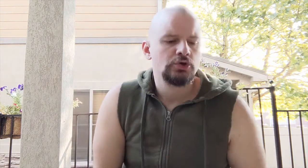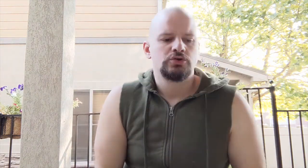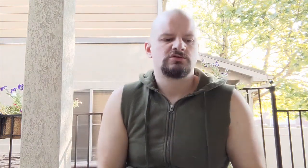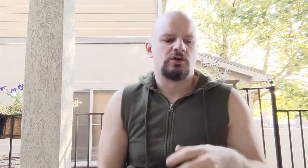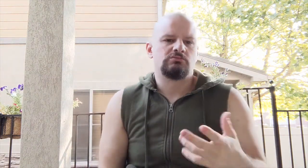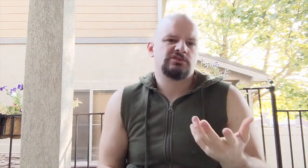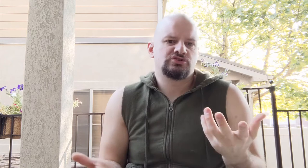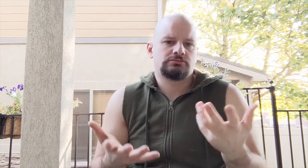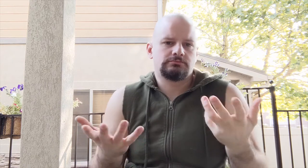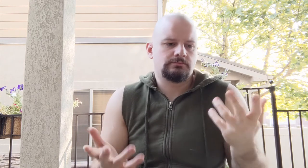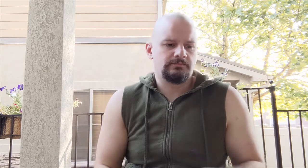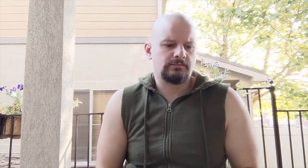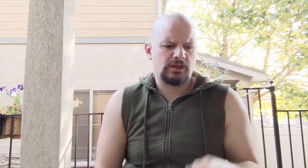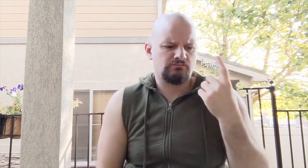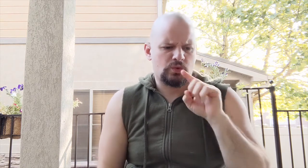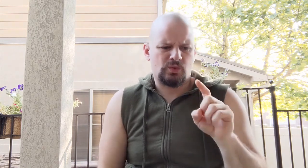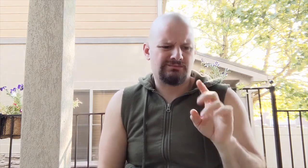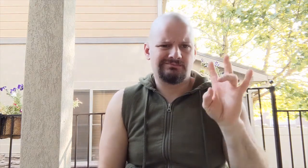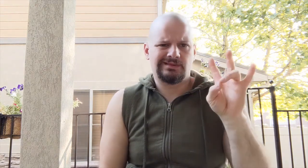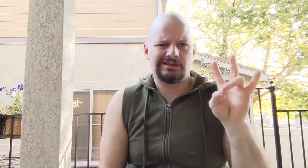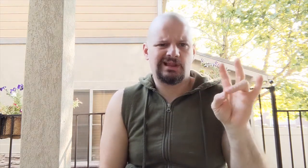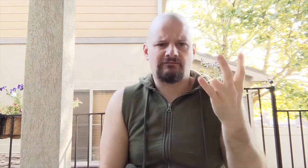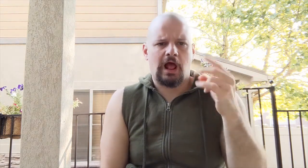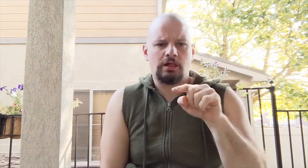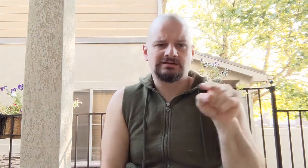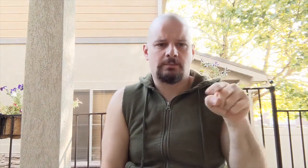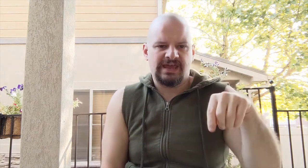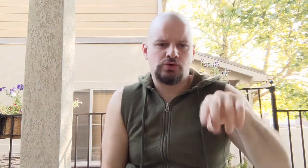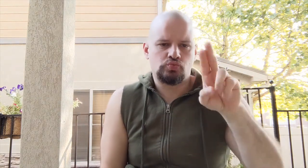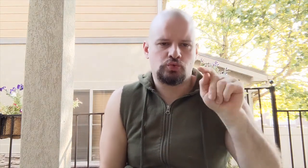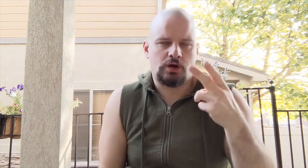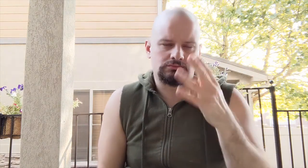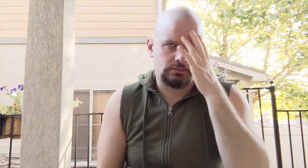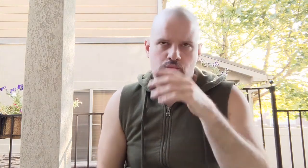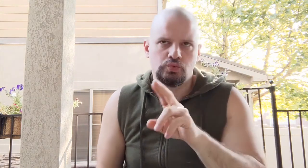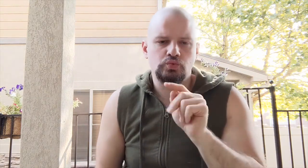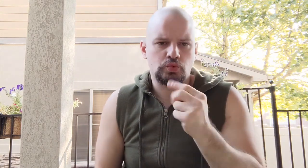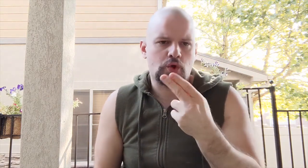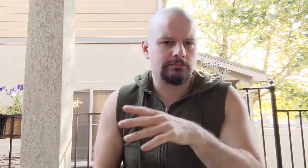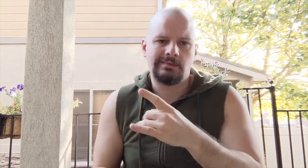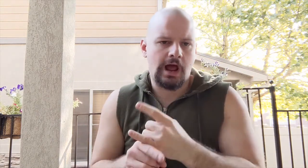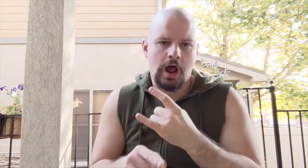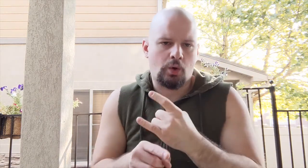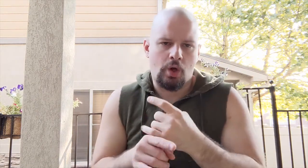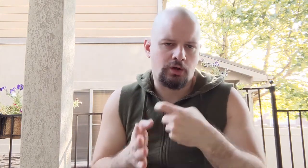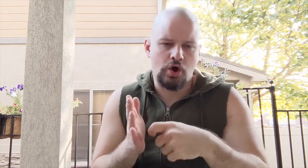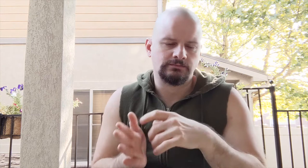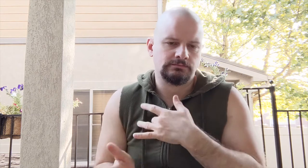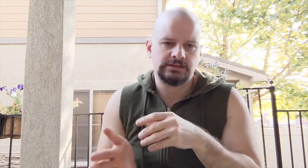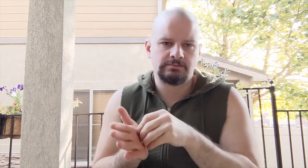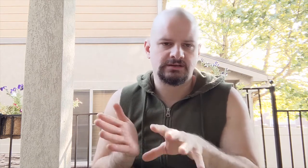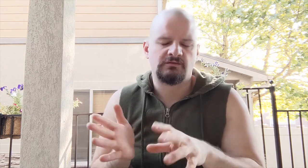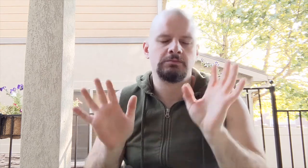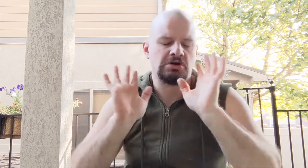It's just the way it is and it costs around seven dollars in Utah. You know the alcohol is usually expensive in Utah.